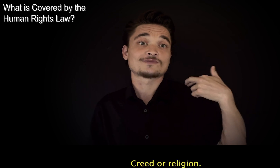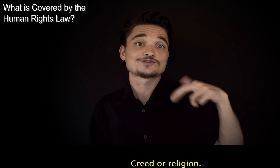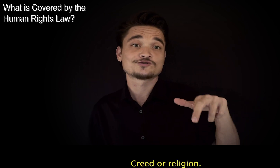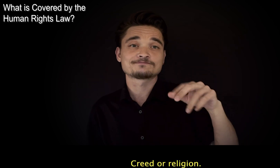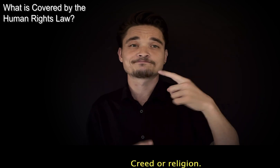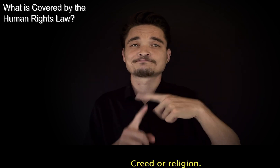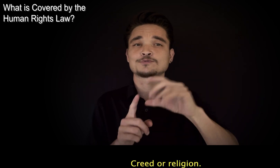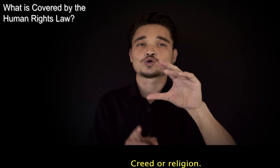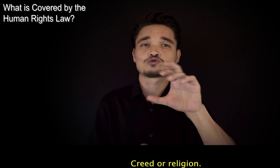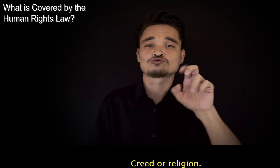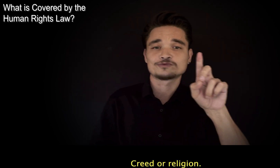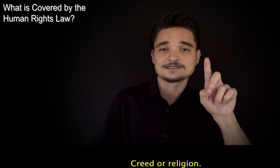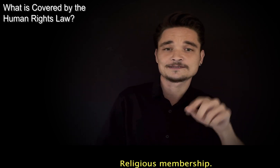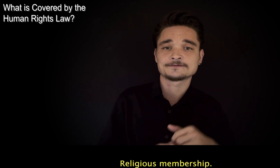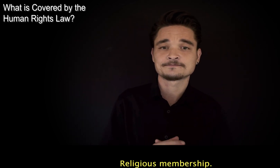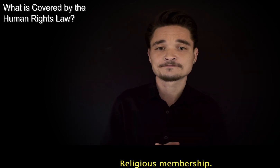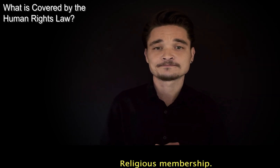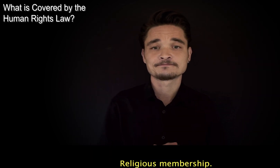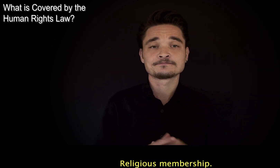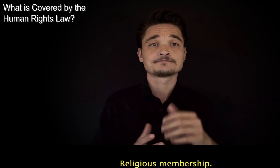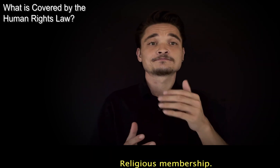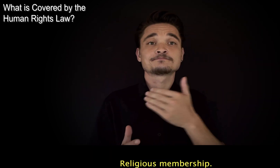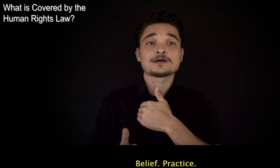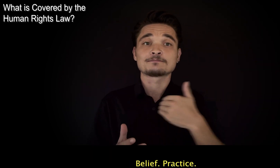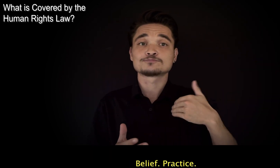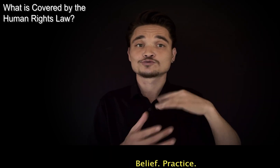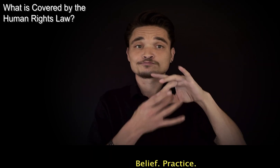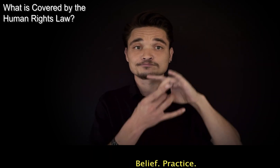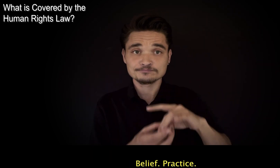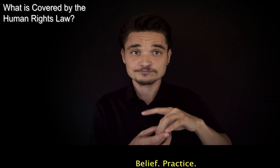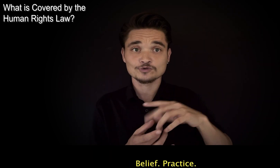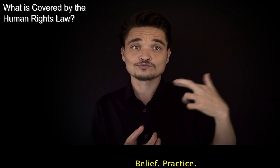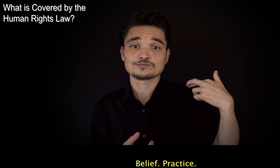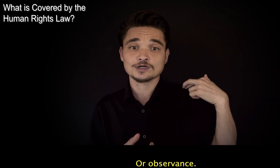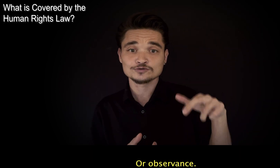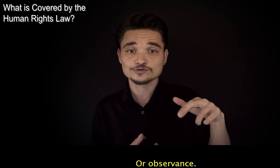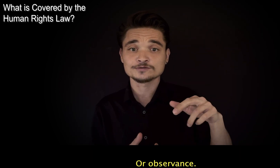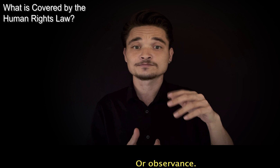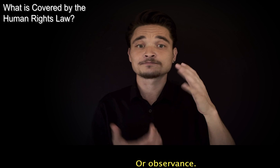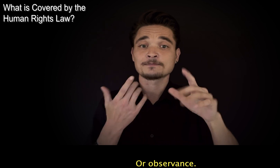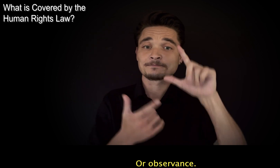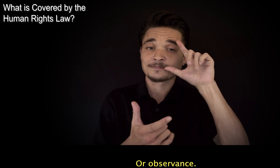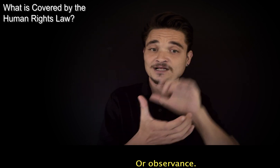Creed or religion. Religious membership. Belief. Practice. Or observance.